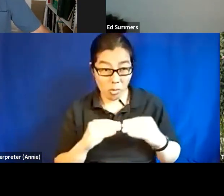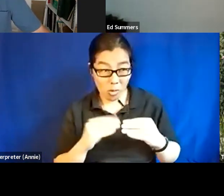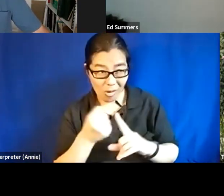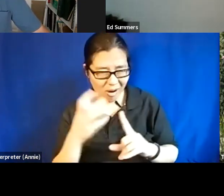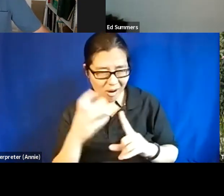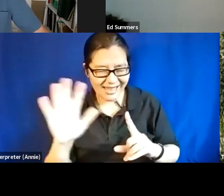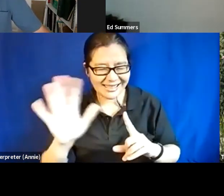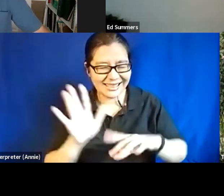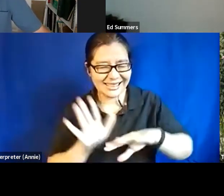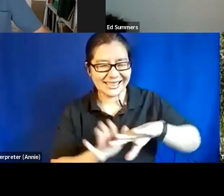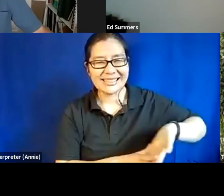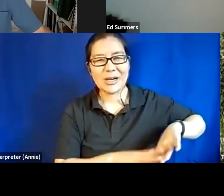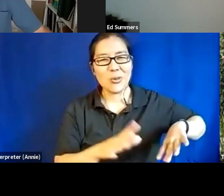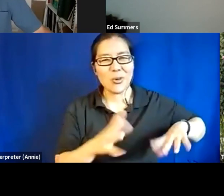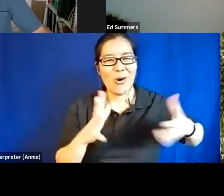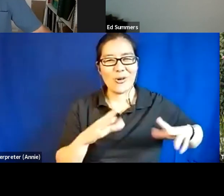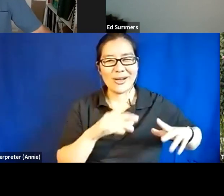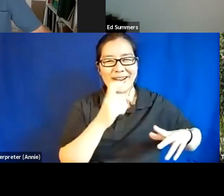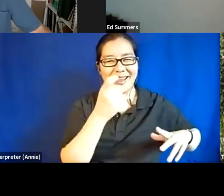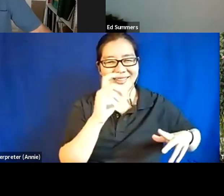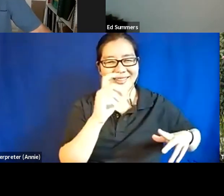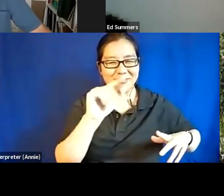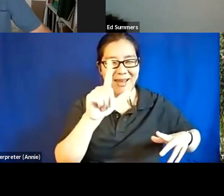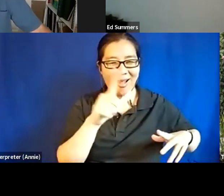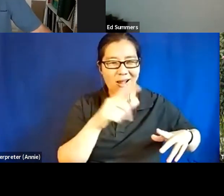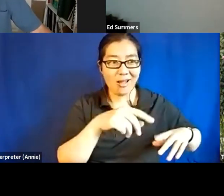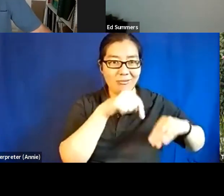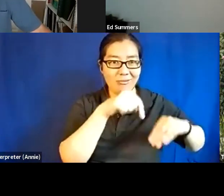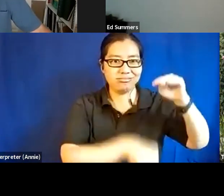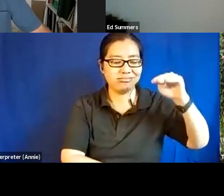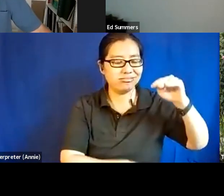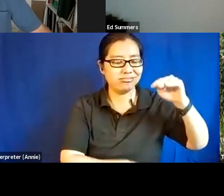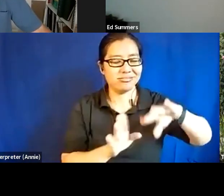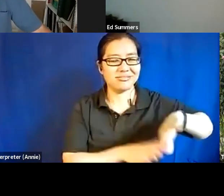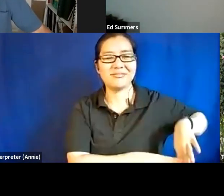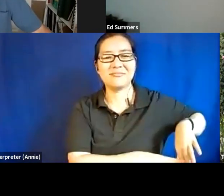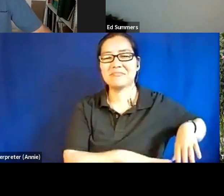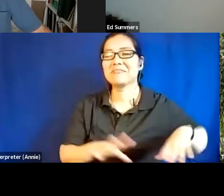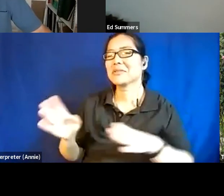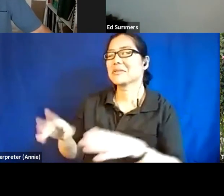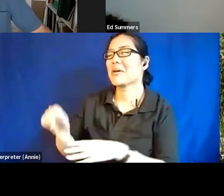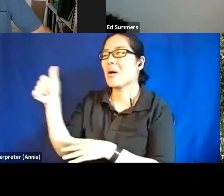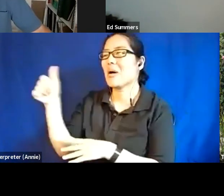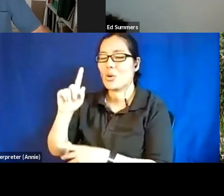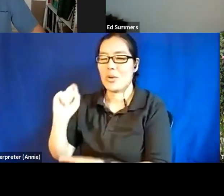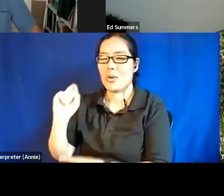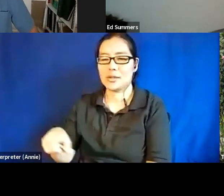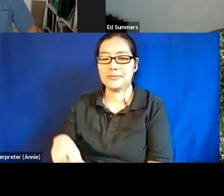of time on the XML and it was my fault. >>> : Actually, Josh, with only two minutes